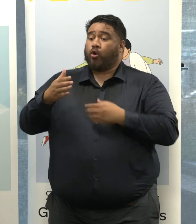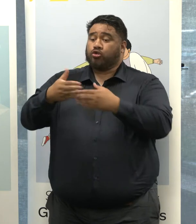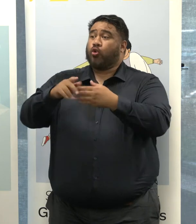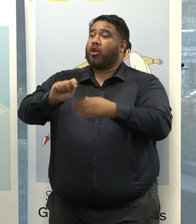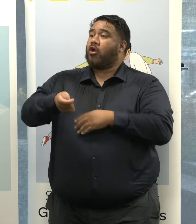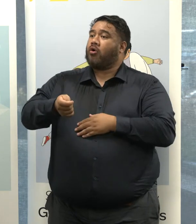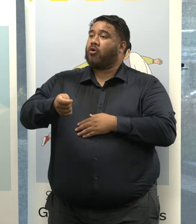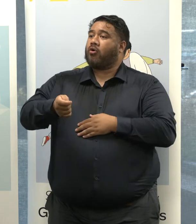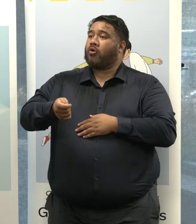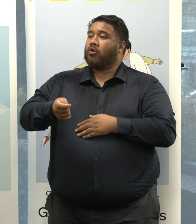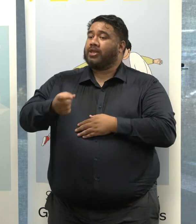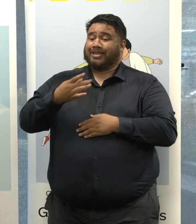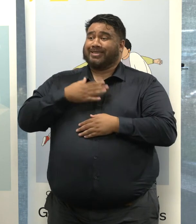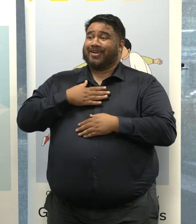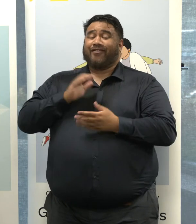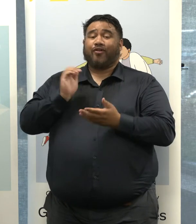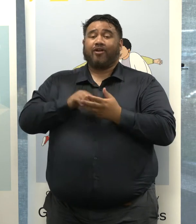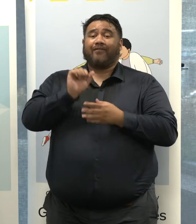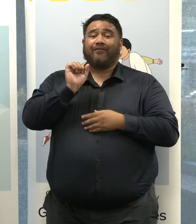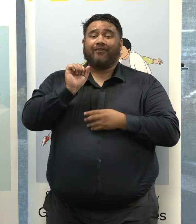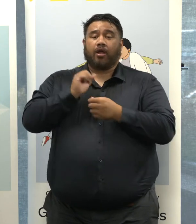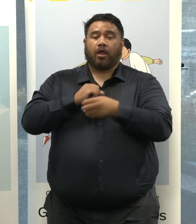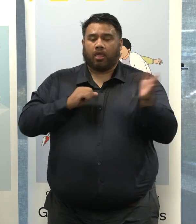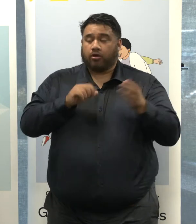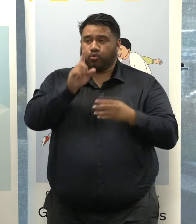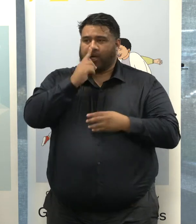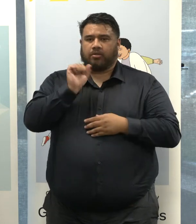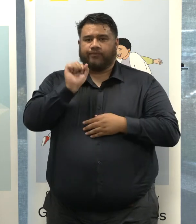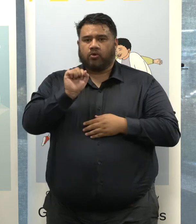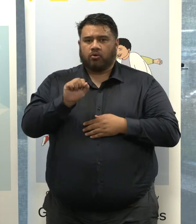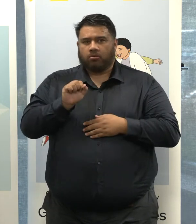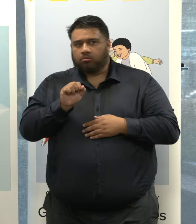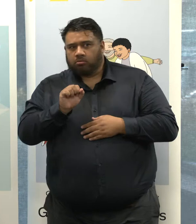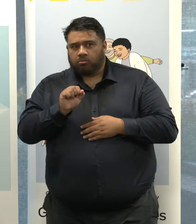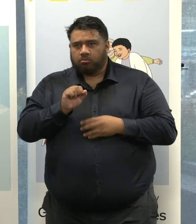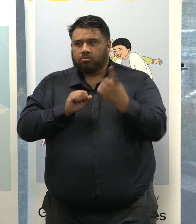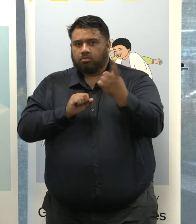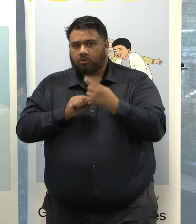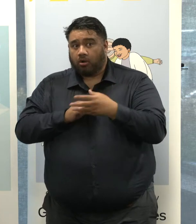practices that have taken the step of putting up security guards, practices have also had